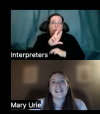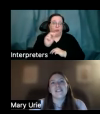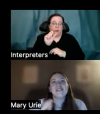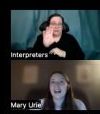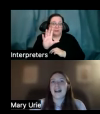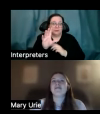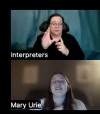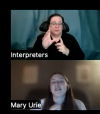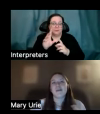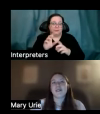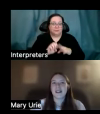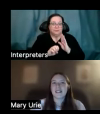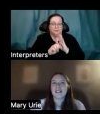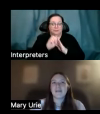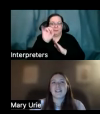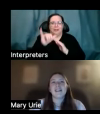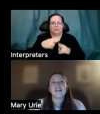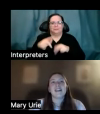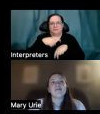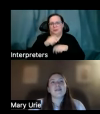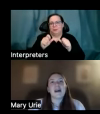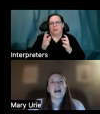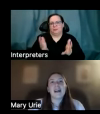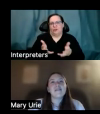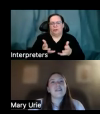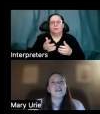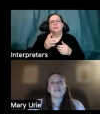that's your time that you're able to talk to them. So have a